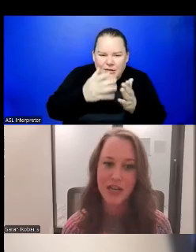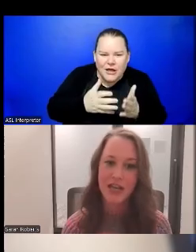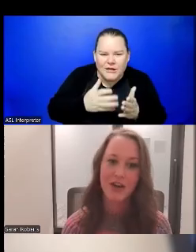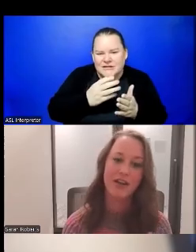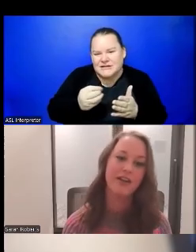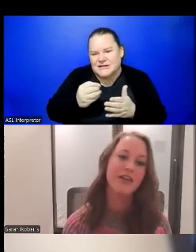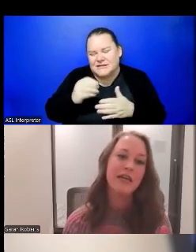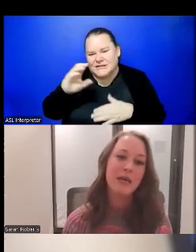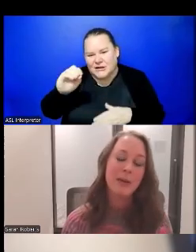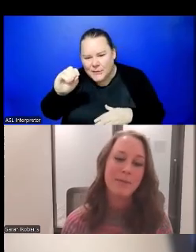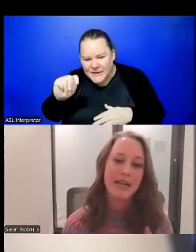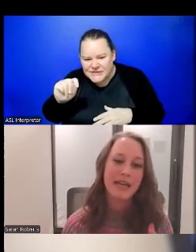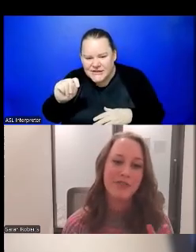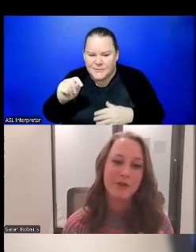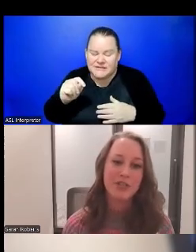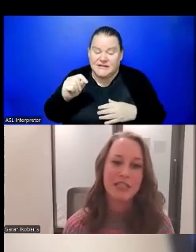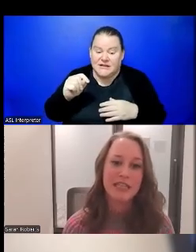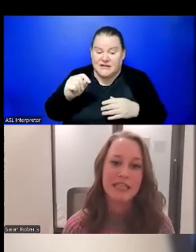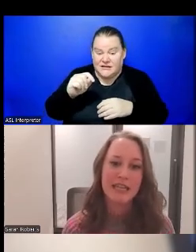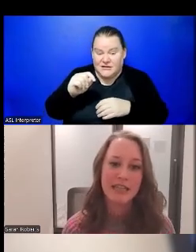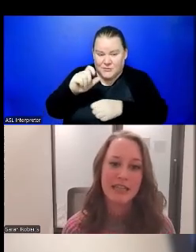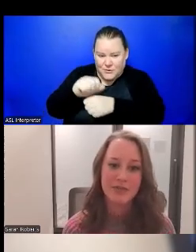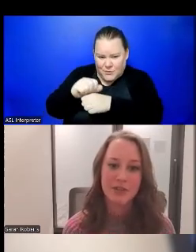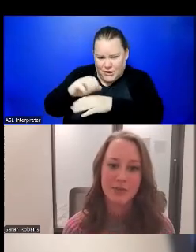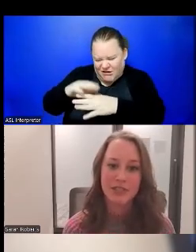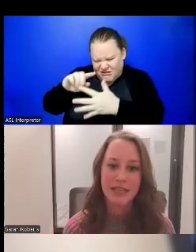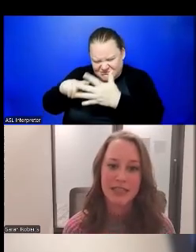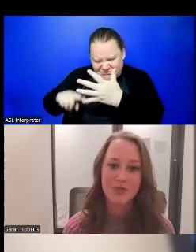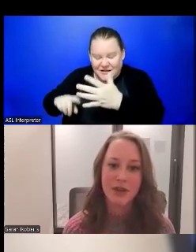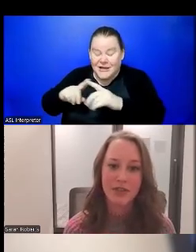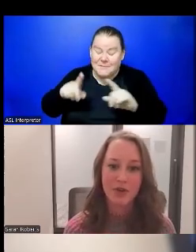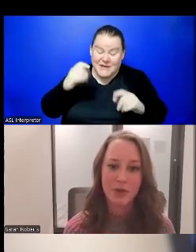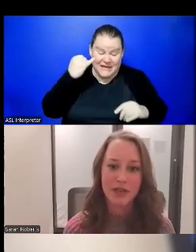working on, but if we're seeing that the infant presents with a